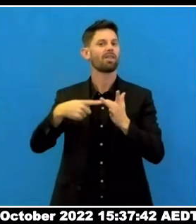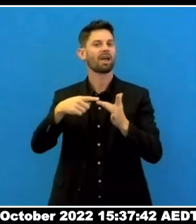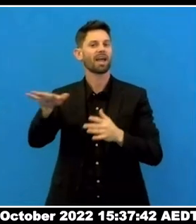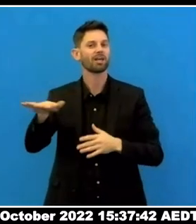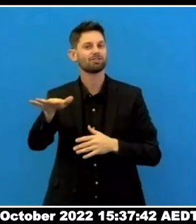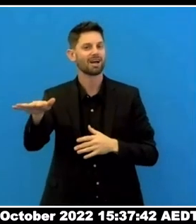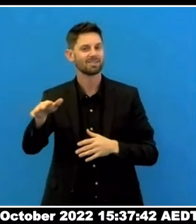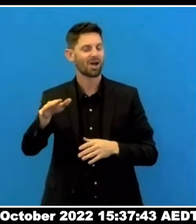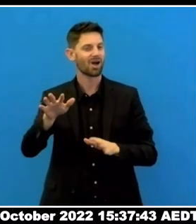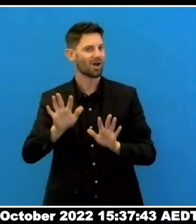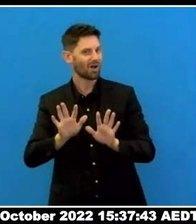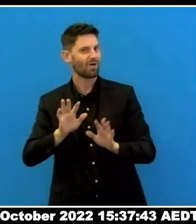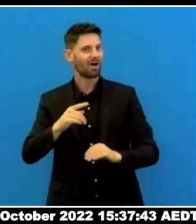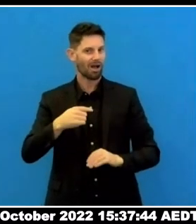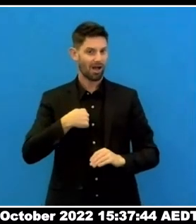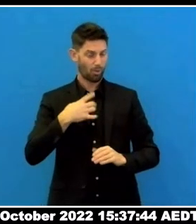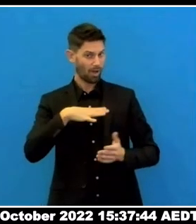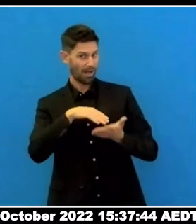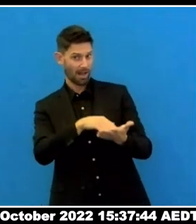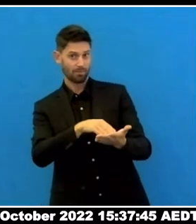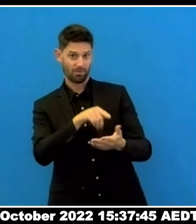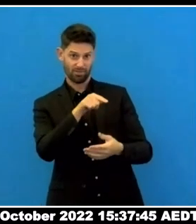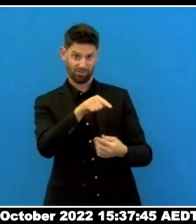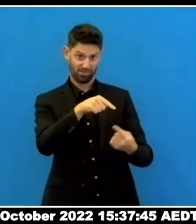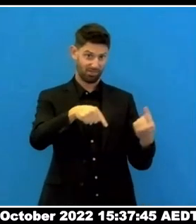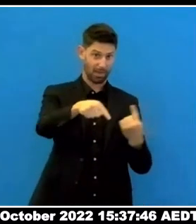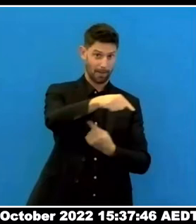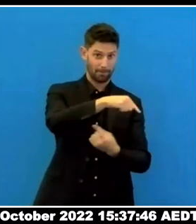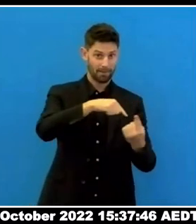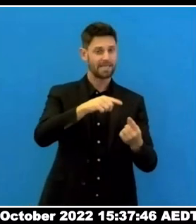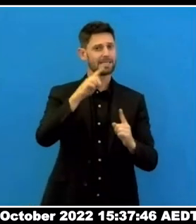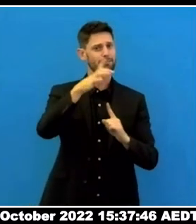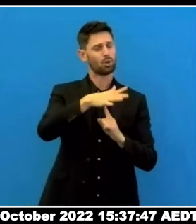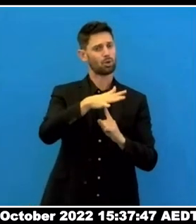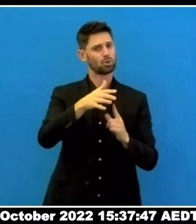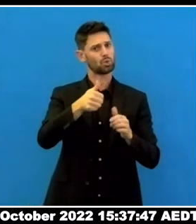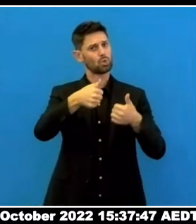So, to help this problem, use the people that trying to actually,